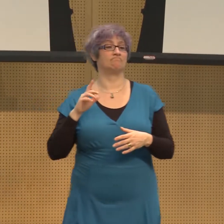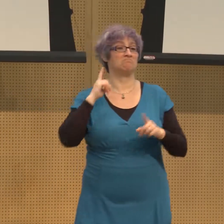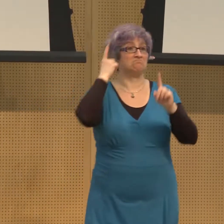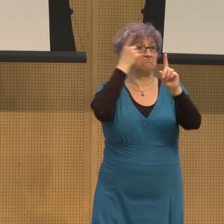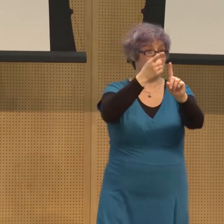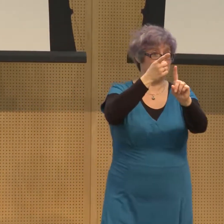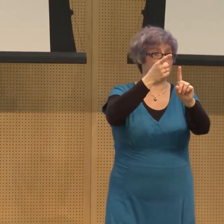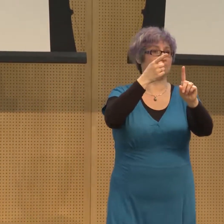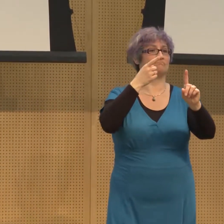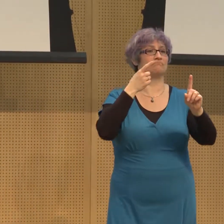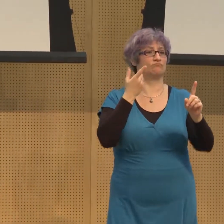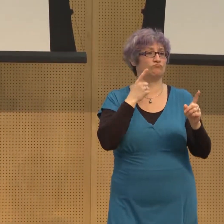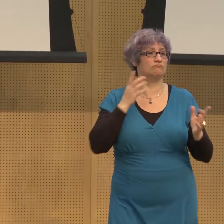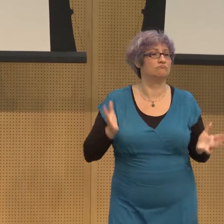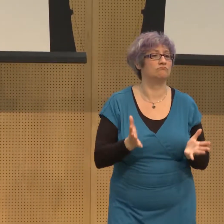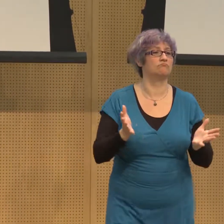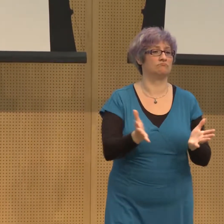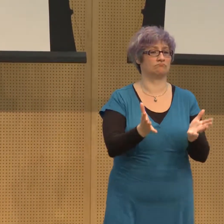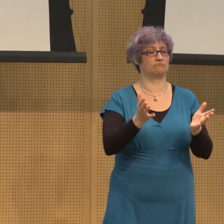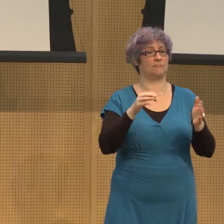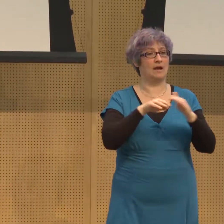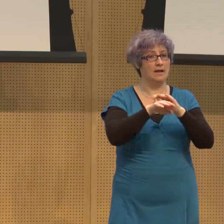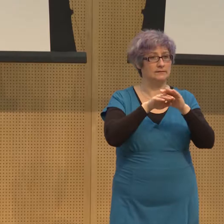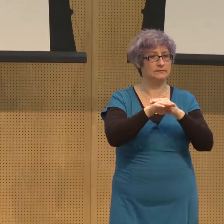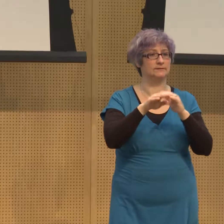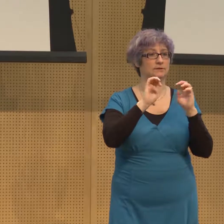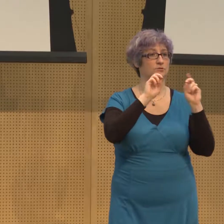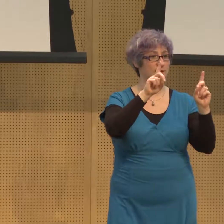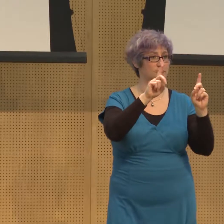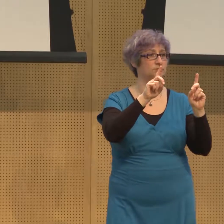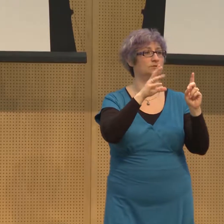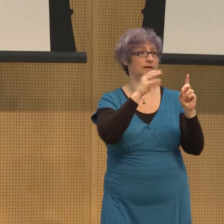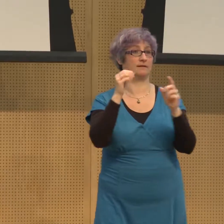or Hands Together, and the goal was to encourage